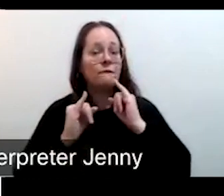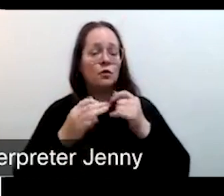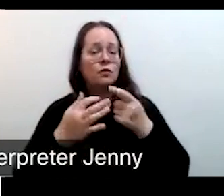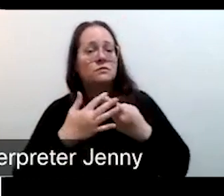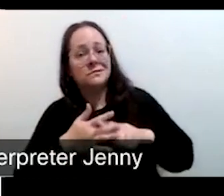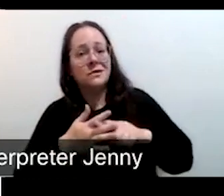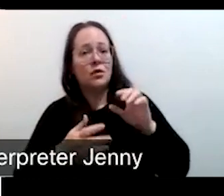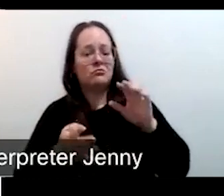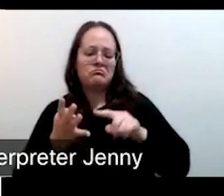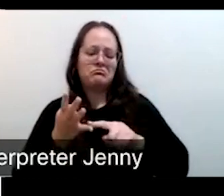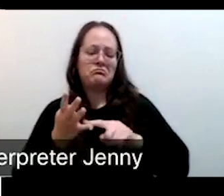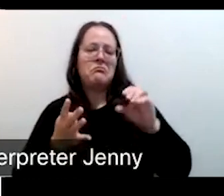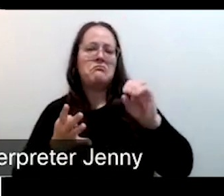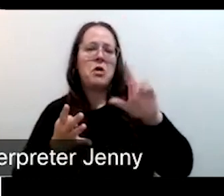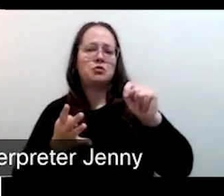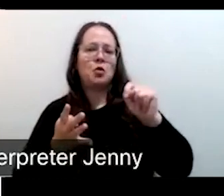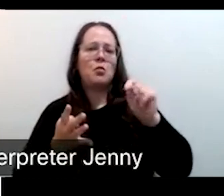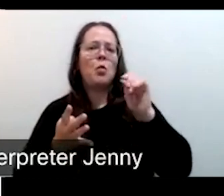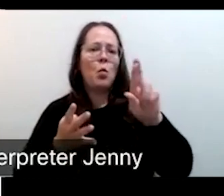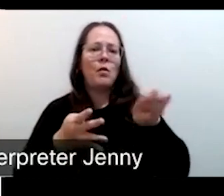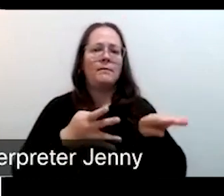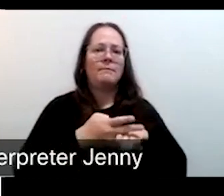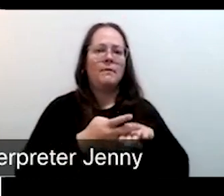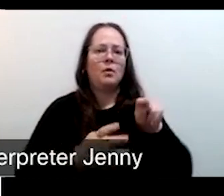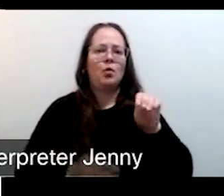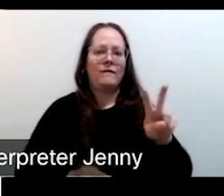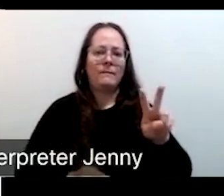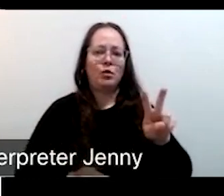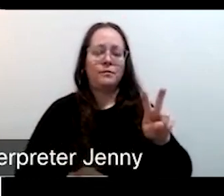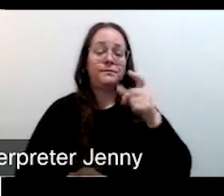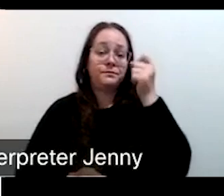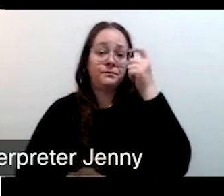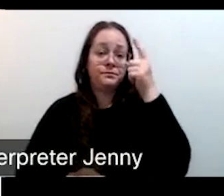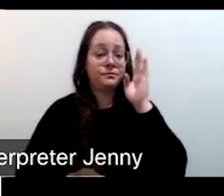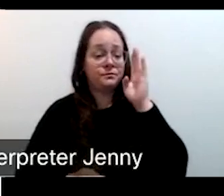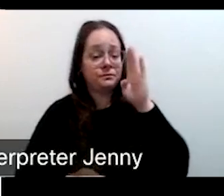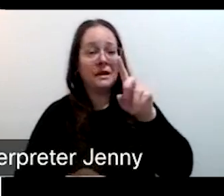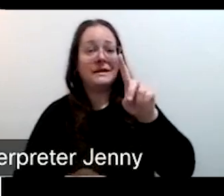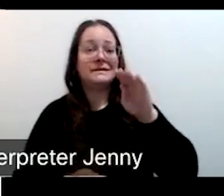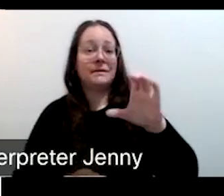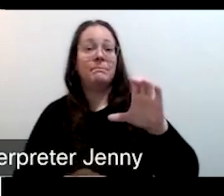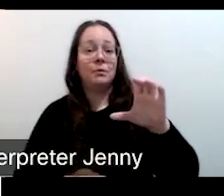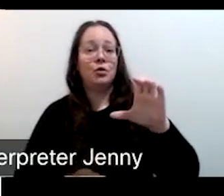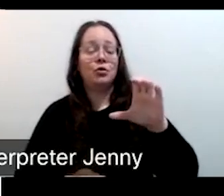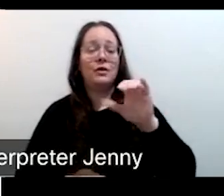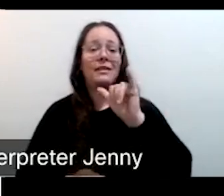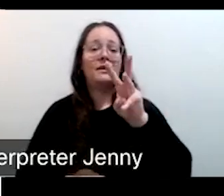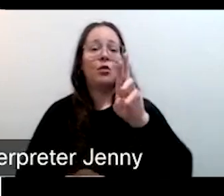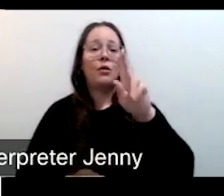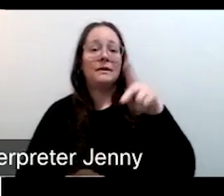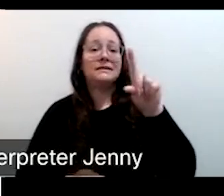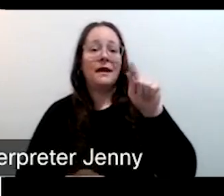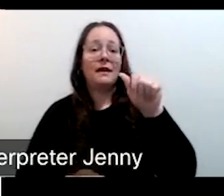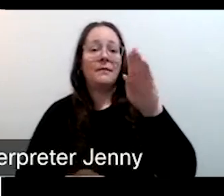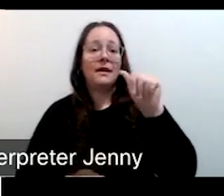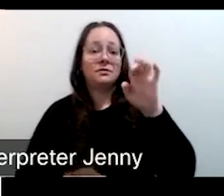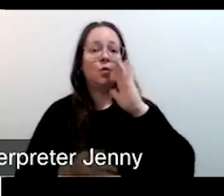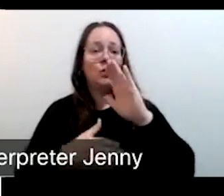In mid-December, the WRP database is shared with employers in the Federal Government.